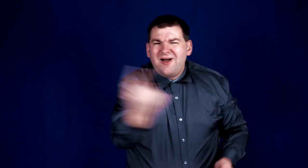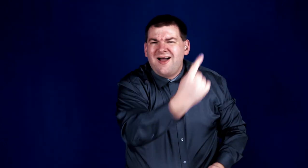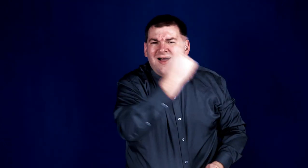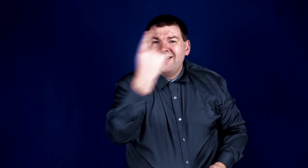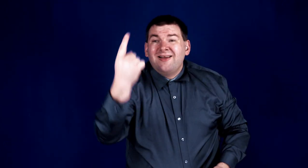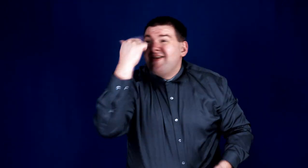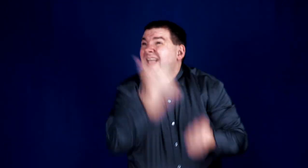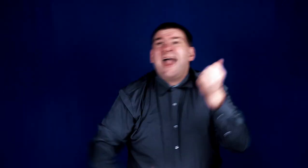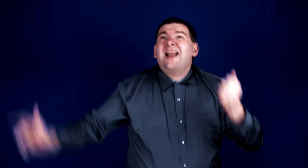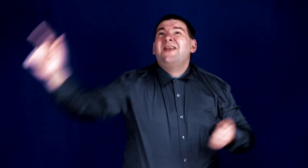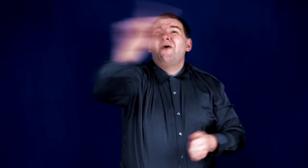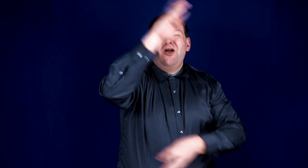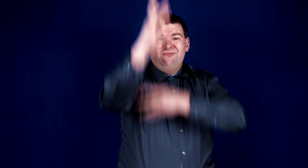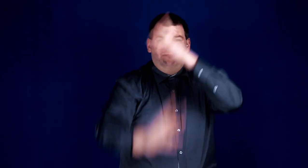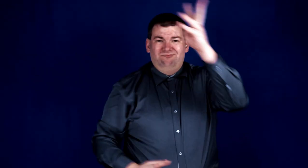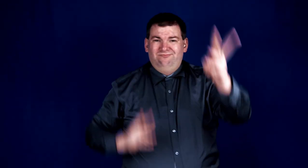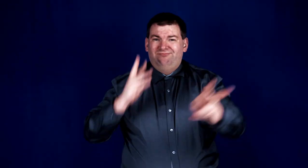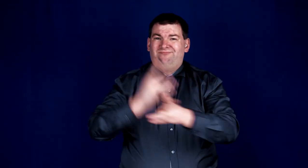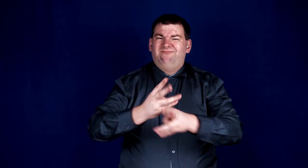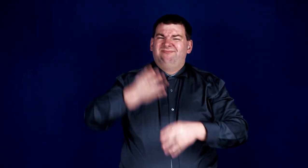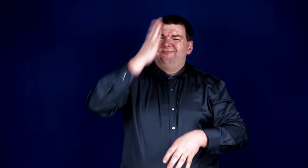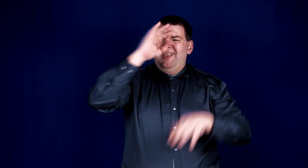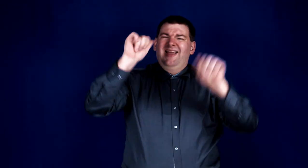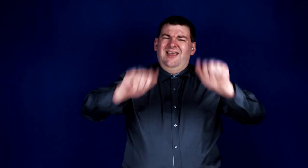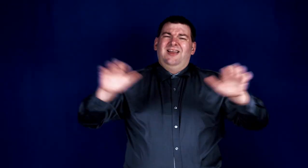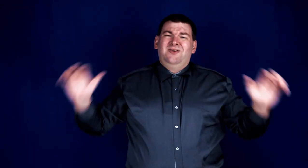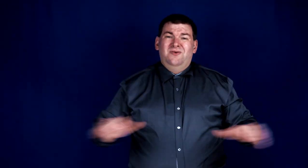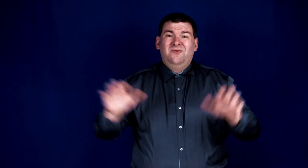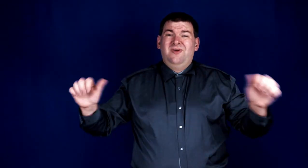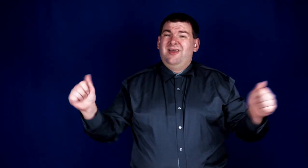anywhere, God can do